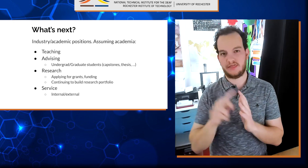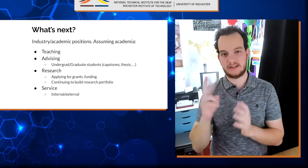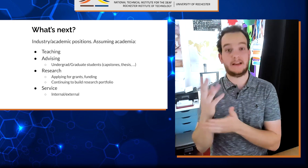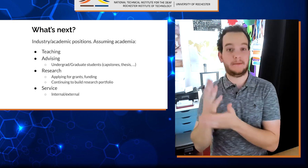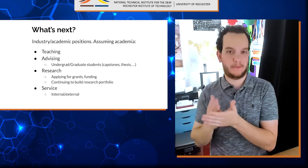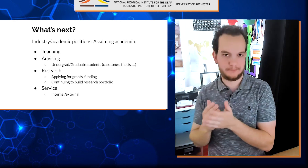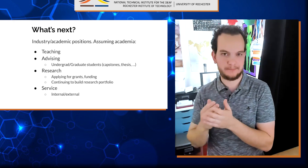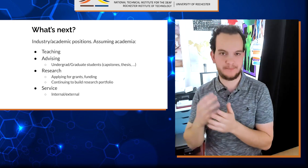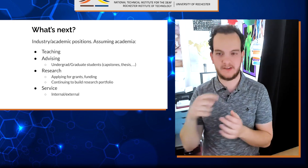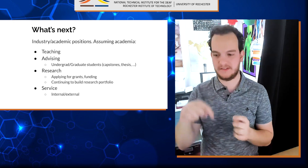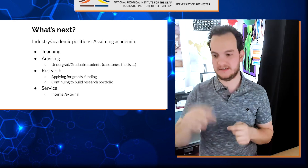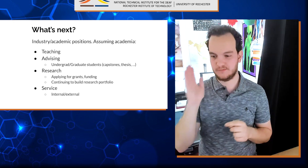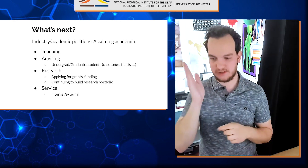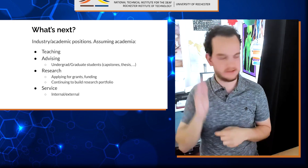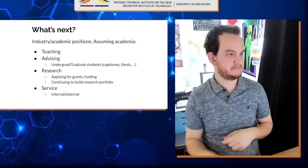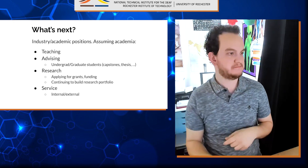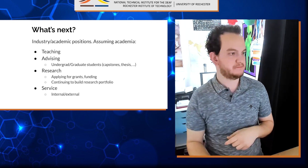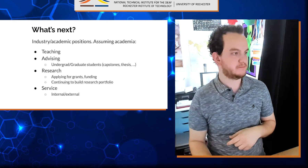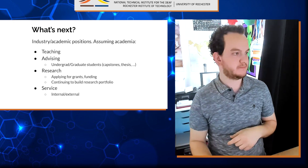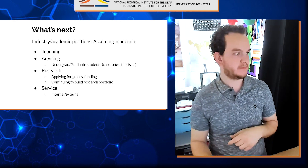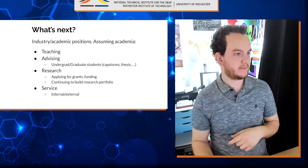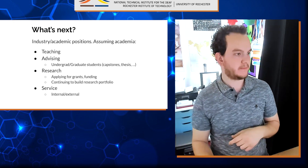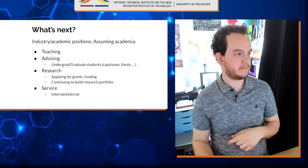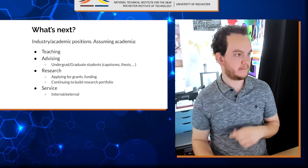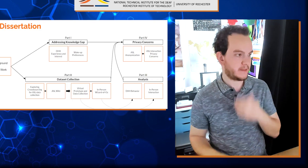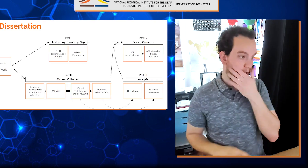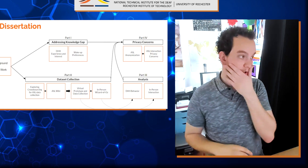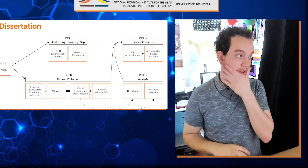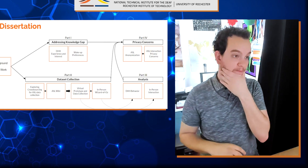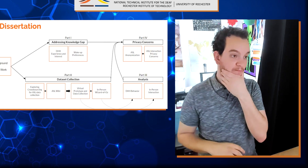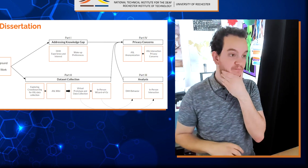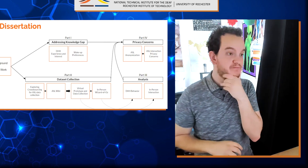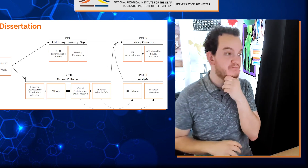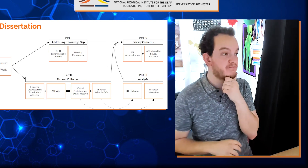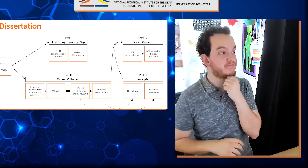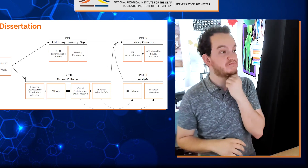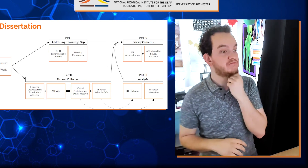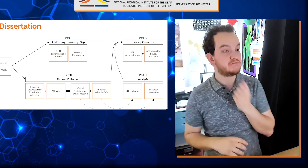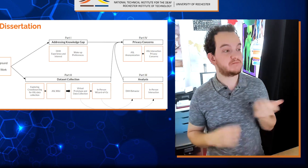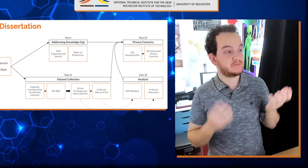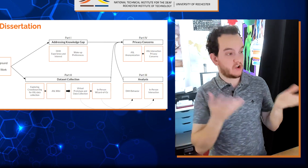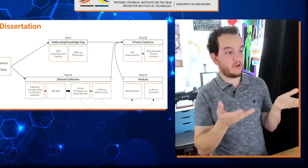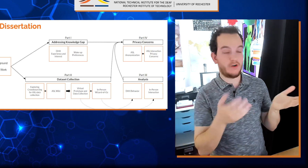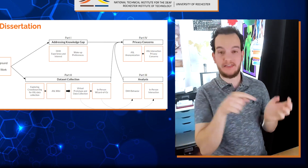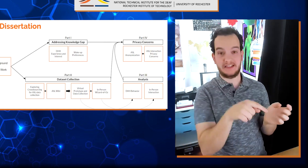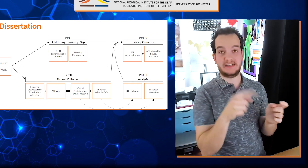Now I'll get started on the second part of my presentation.